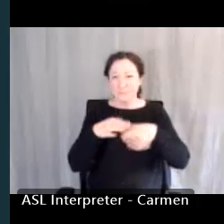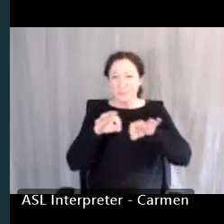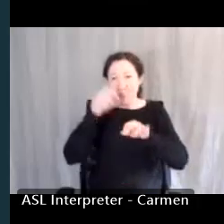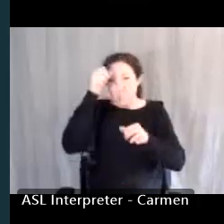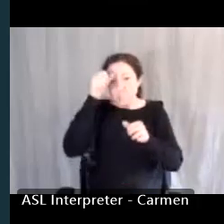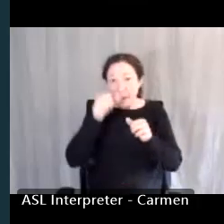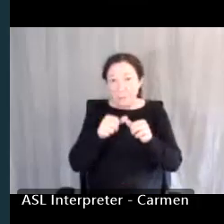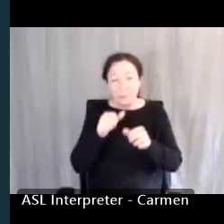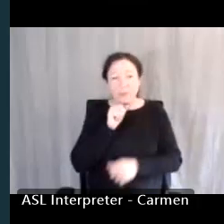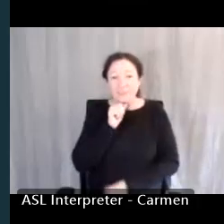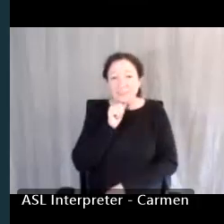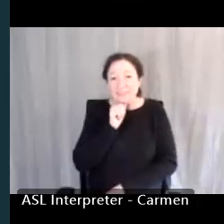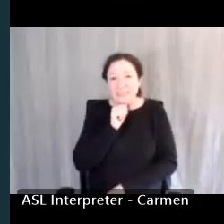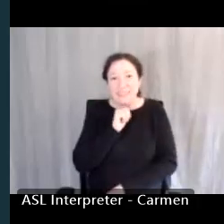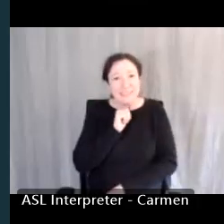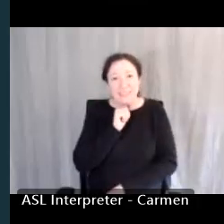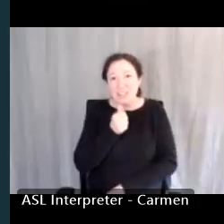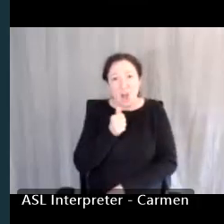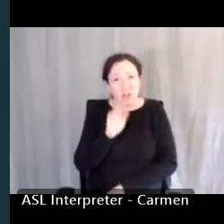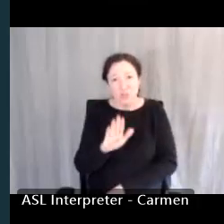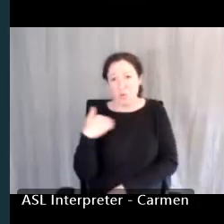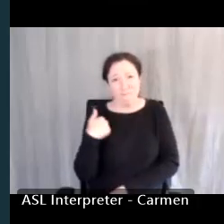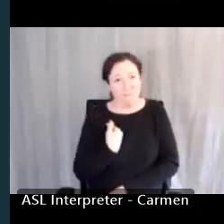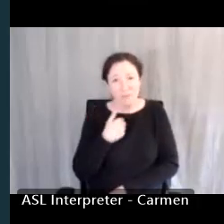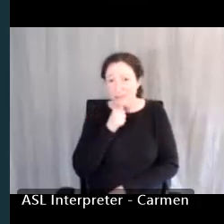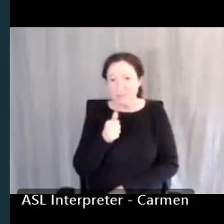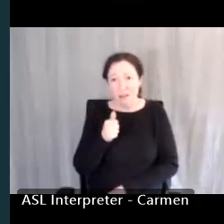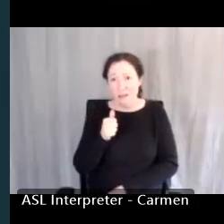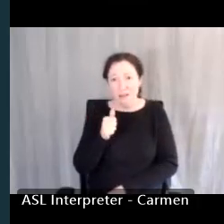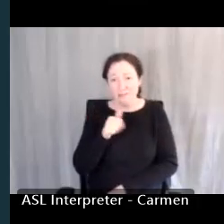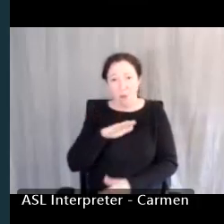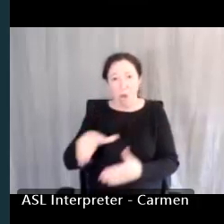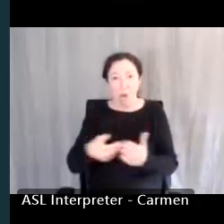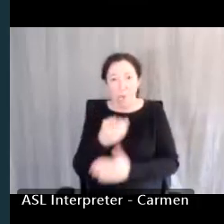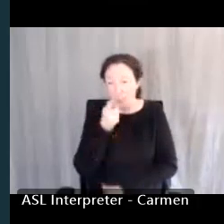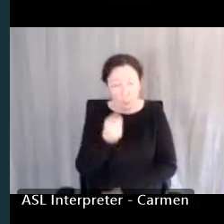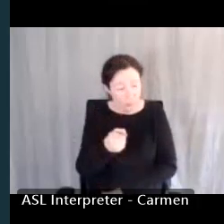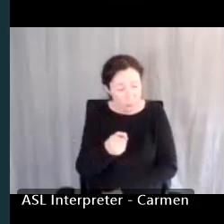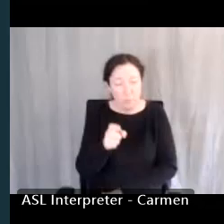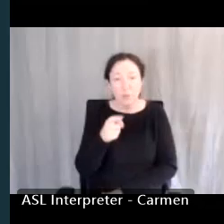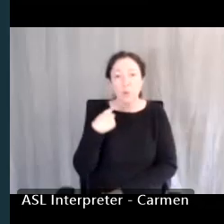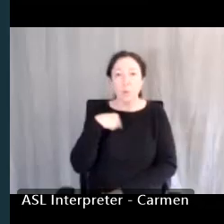it's not, it's just not all you like, we, we have to override and reset the system so